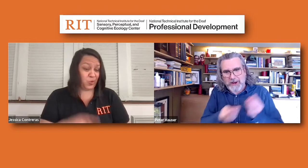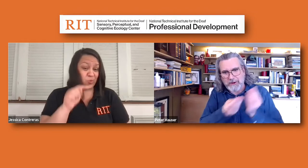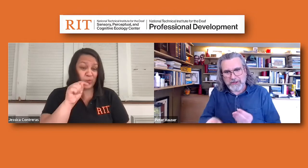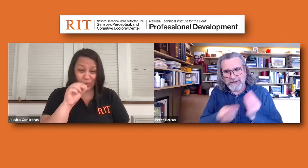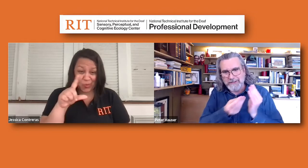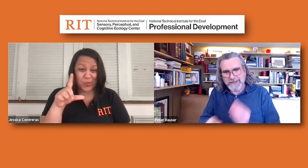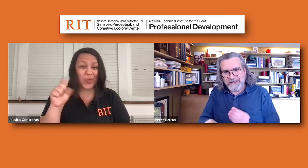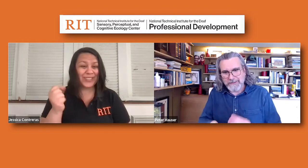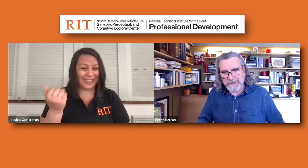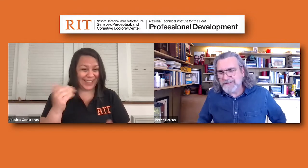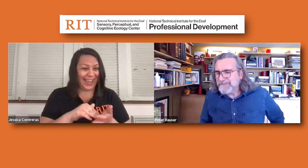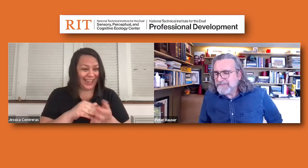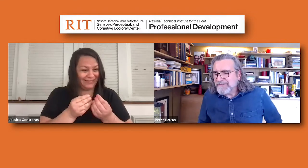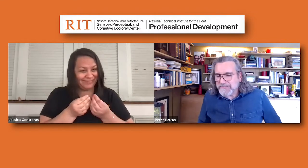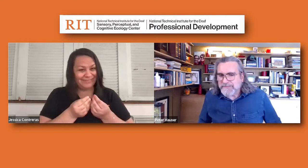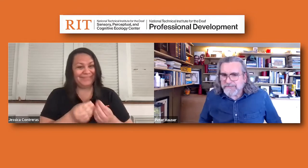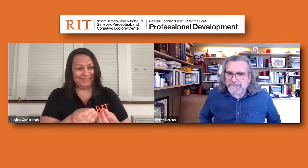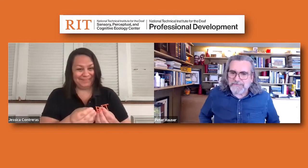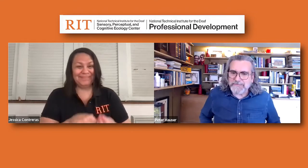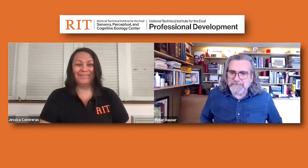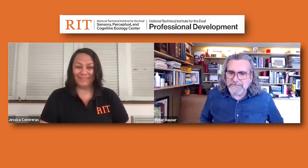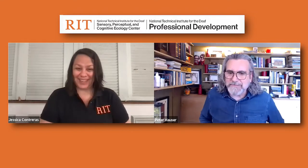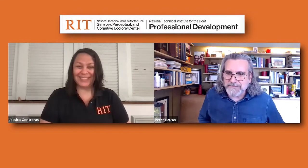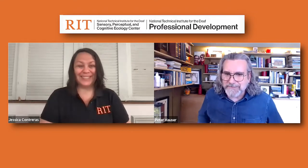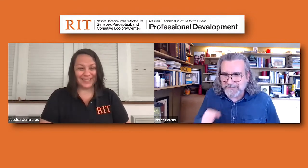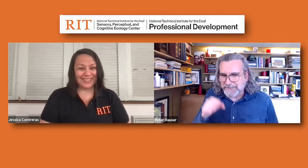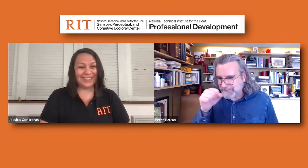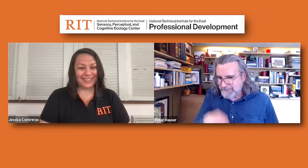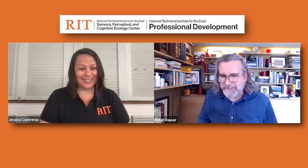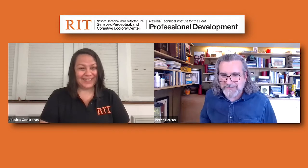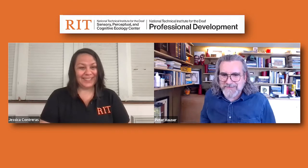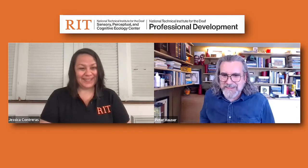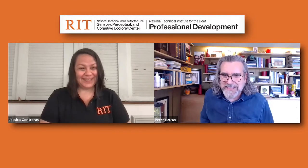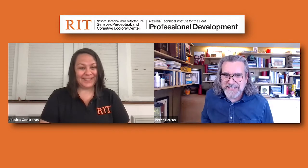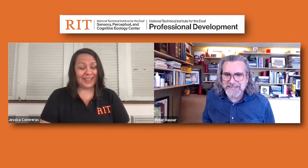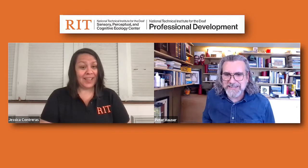to share with other Deaf people. Jessica: Tools about being deaf, yeah.